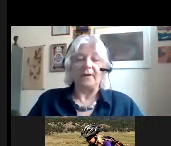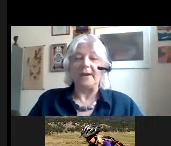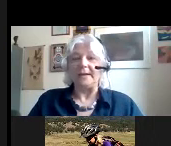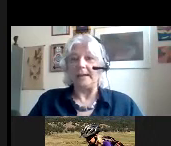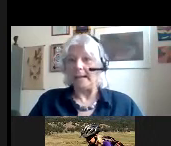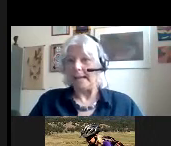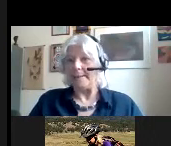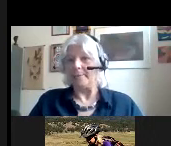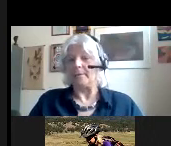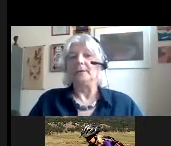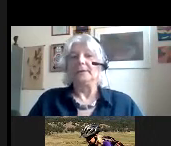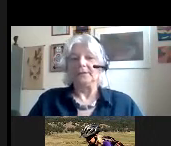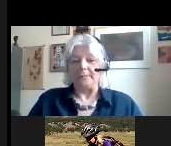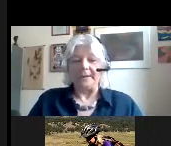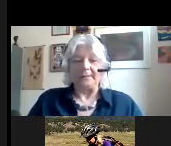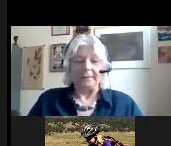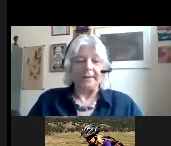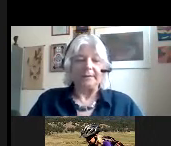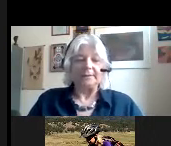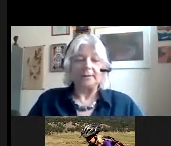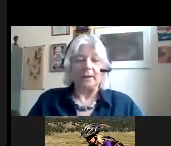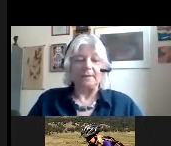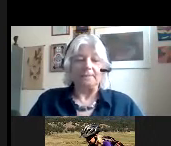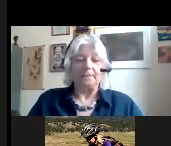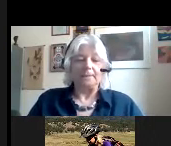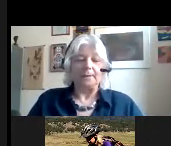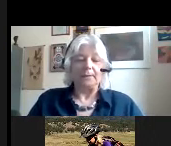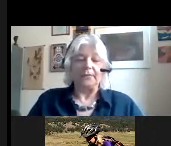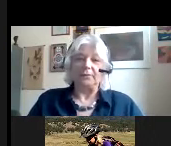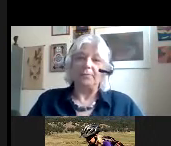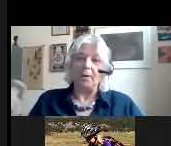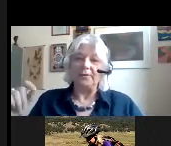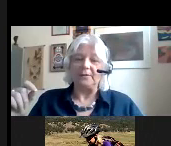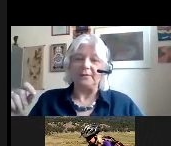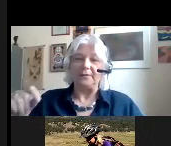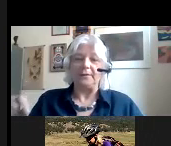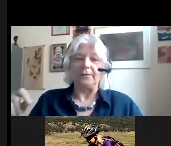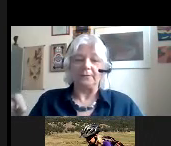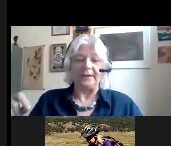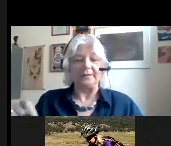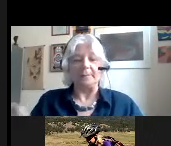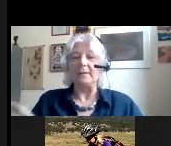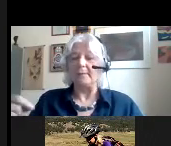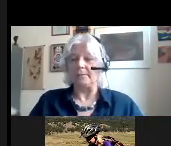finding labor to meet their needs. There is a small sentence in the 13th Amendment that